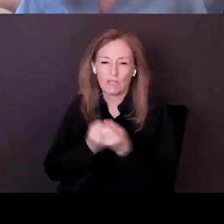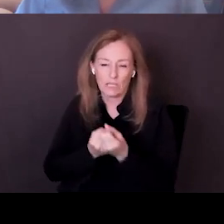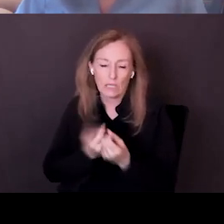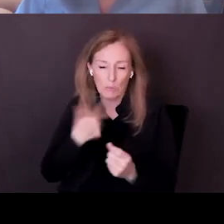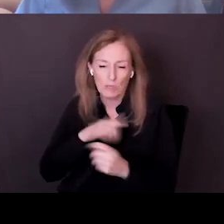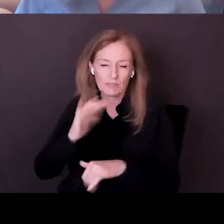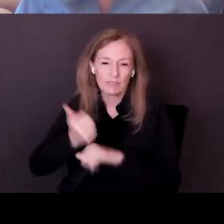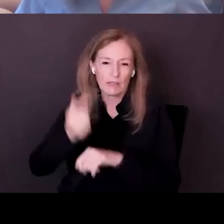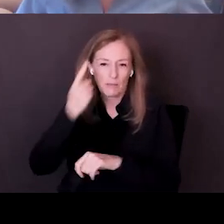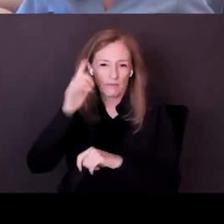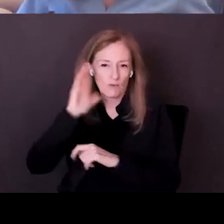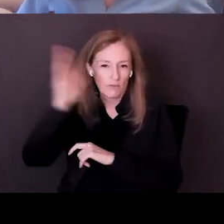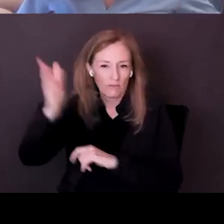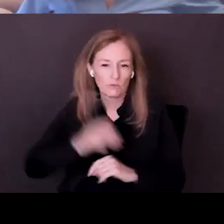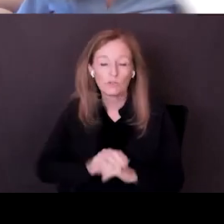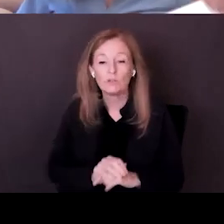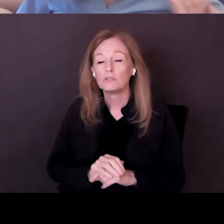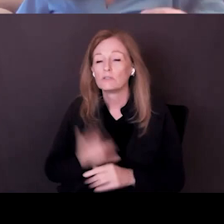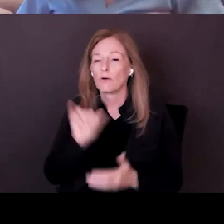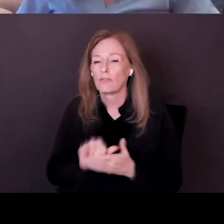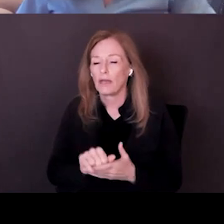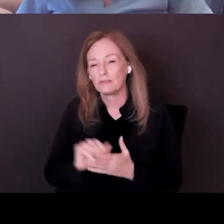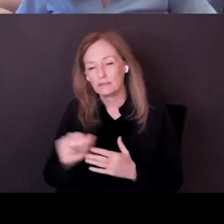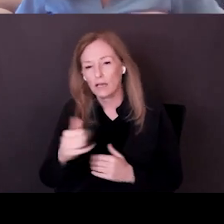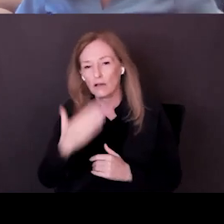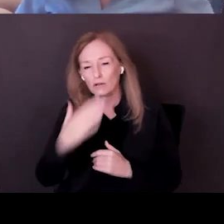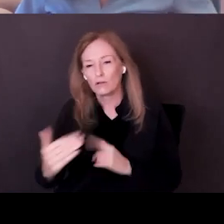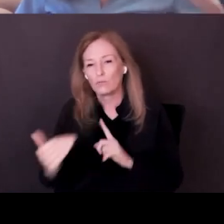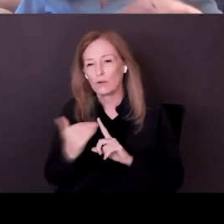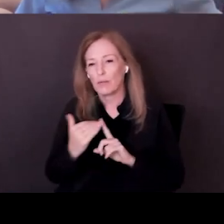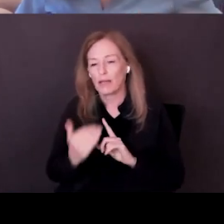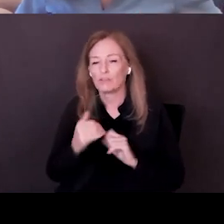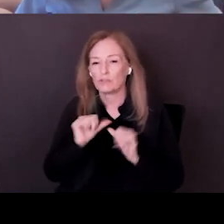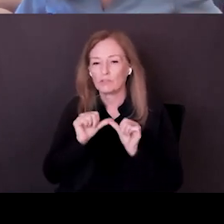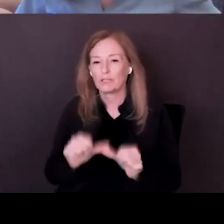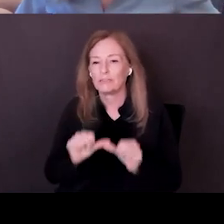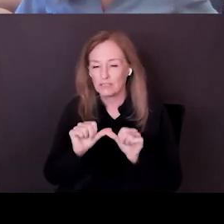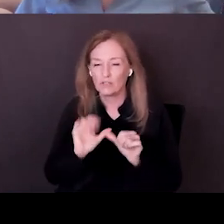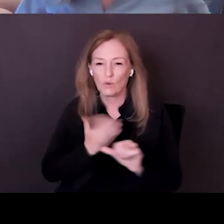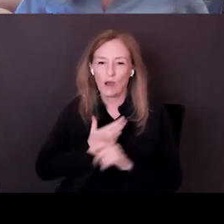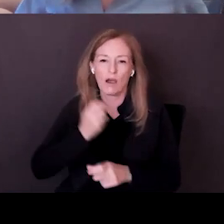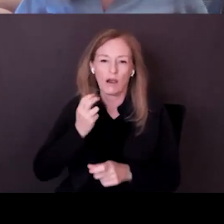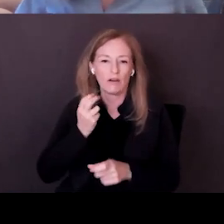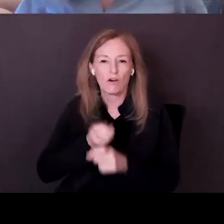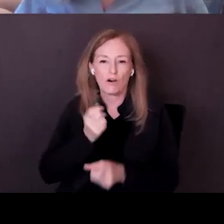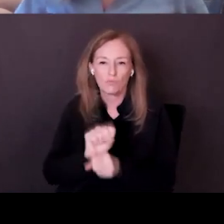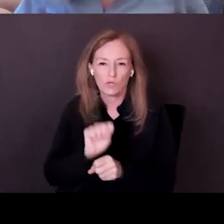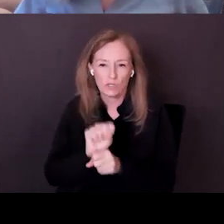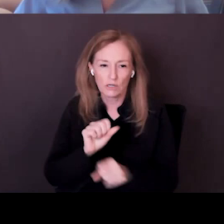A REMINDER TO CONTINUE THE HARD WORK THAT WE ARE DOING. THE LAST TWO SLIDES ARE THE CONTACT INFORMATION, ADDRESSES, PHONE